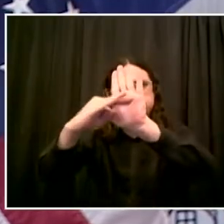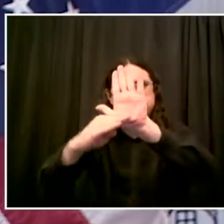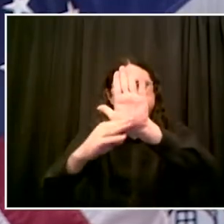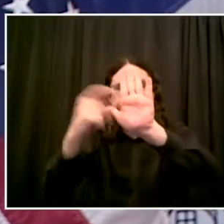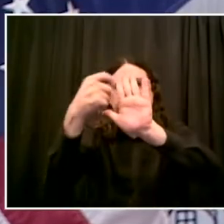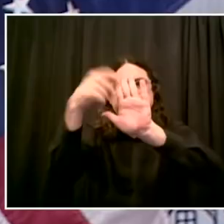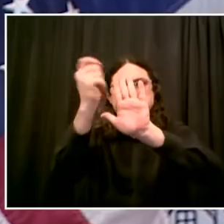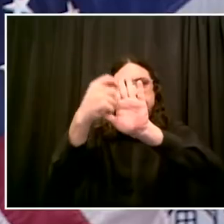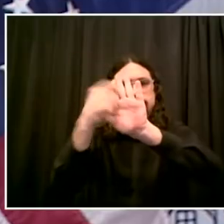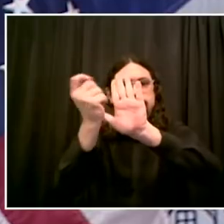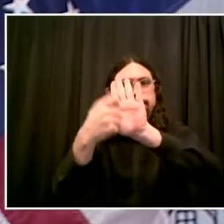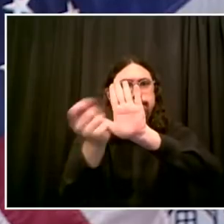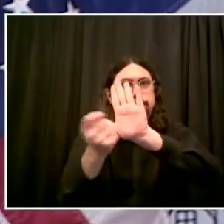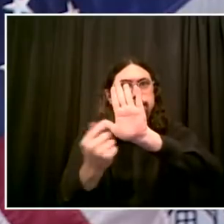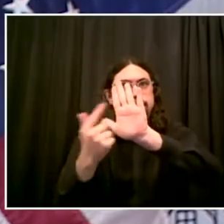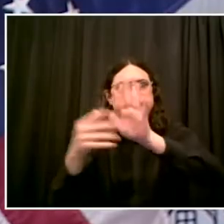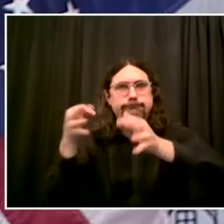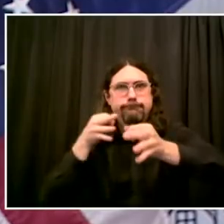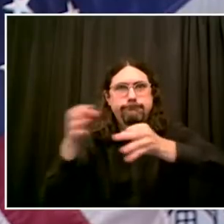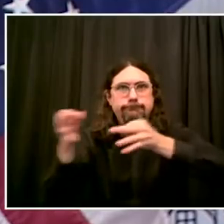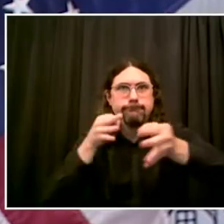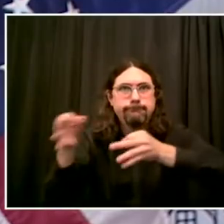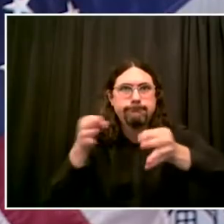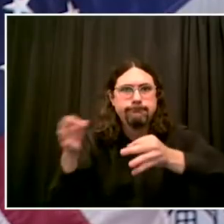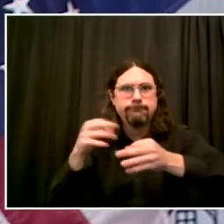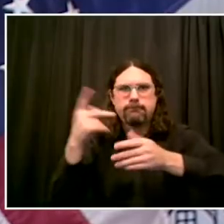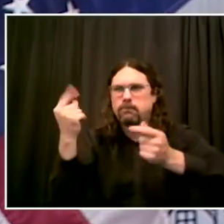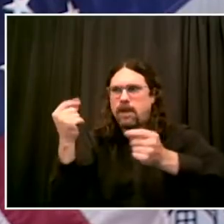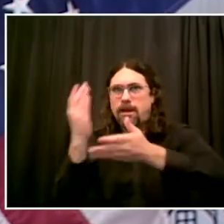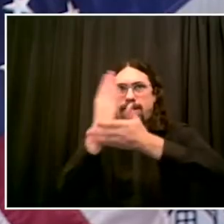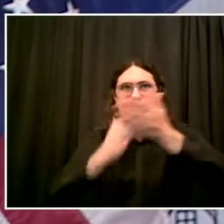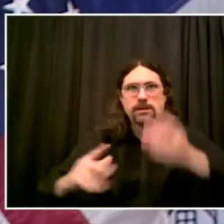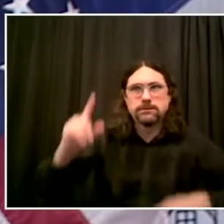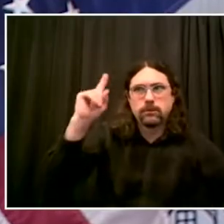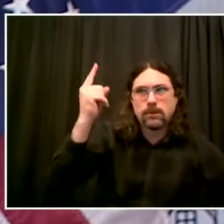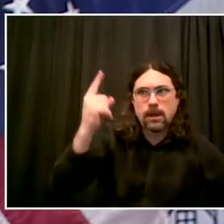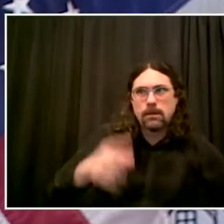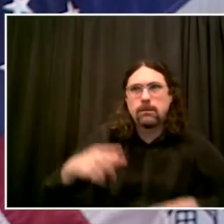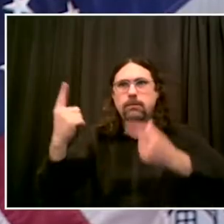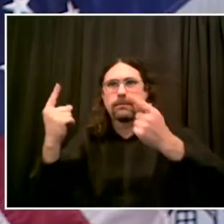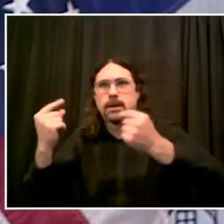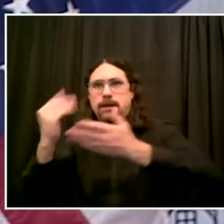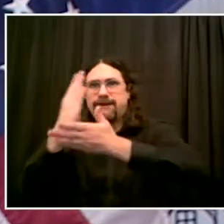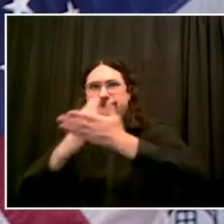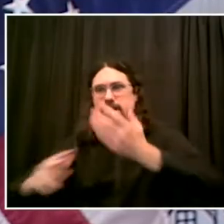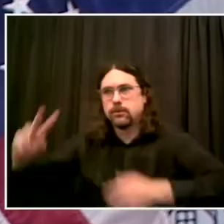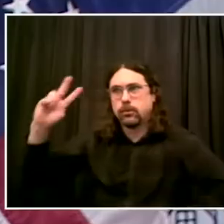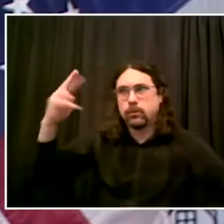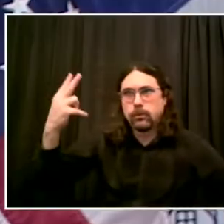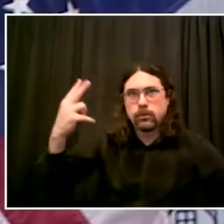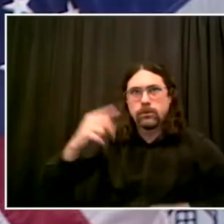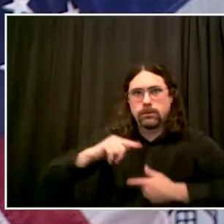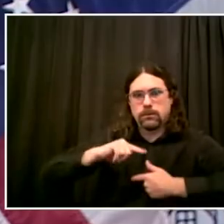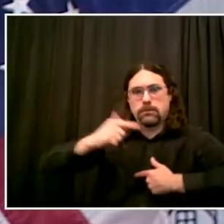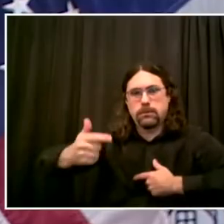IT IS WRITTEN IN A ERVLY HEPFL U STRAIGHTFORWARD AMNNRE.